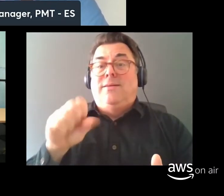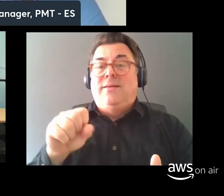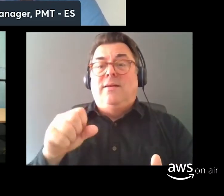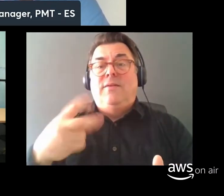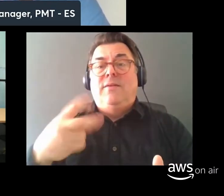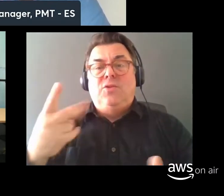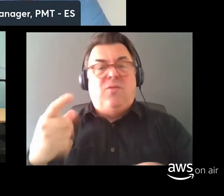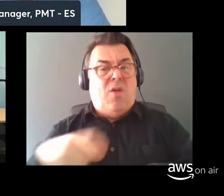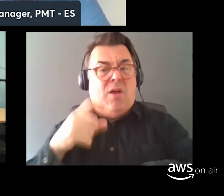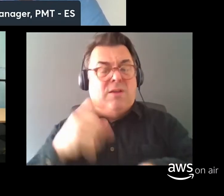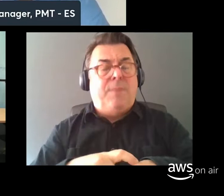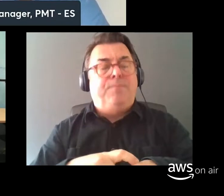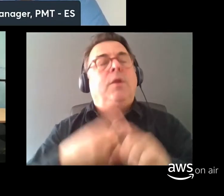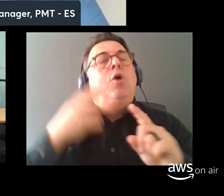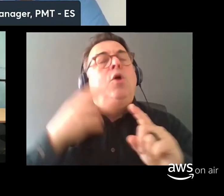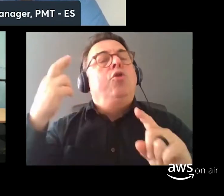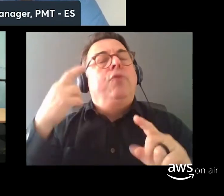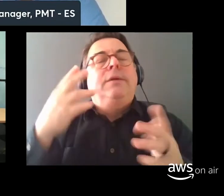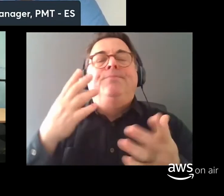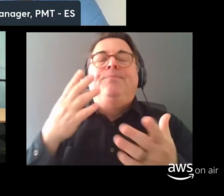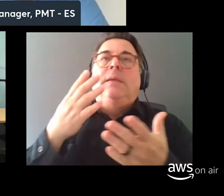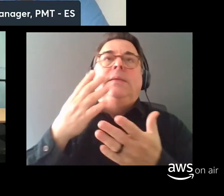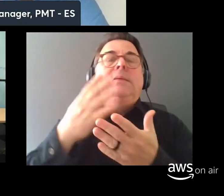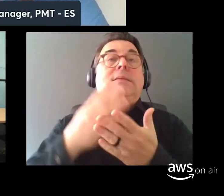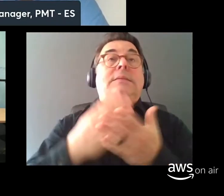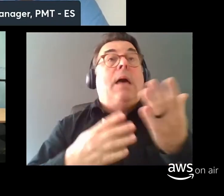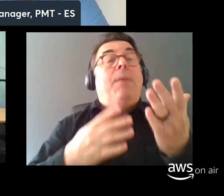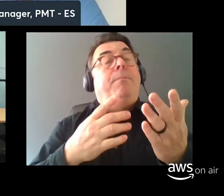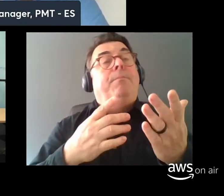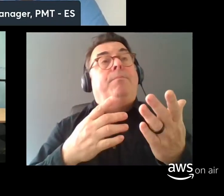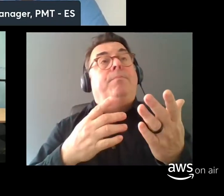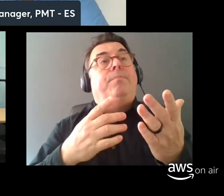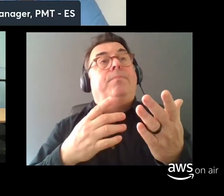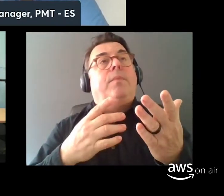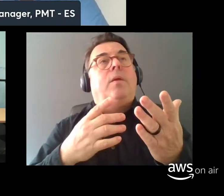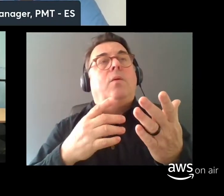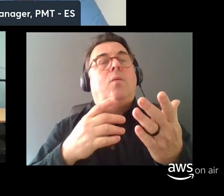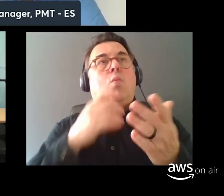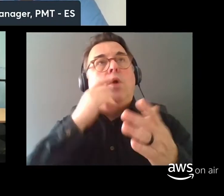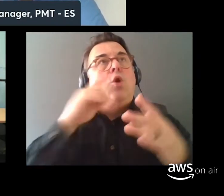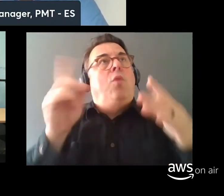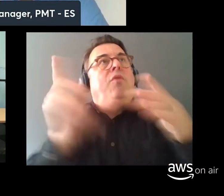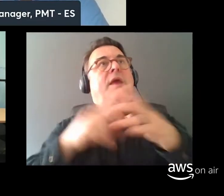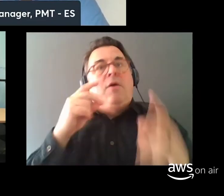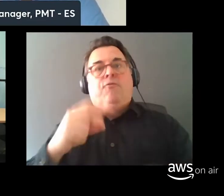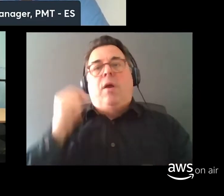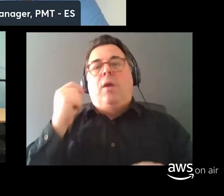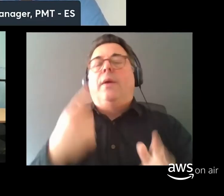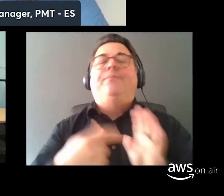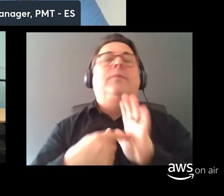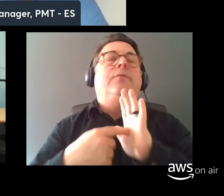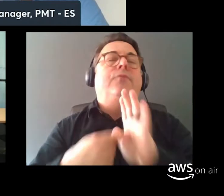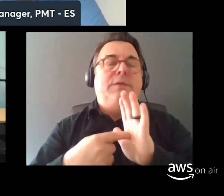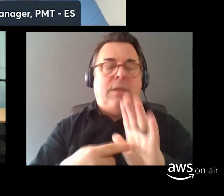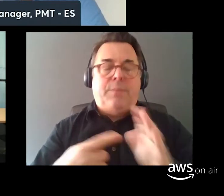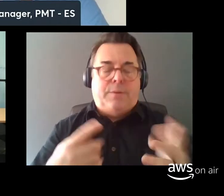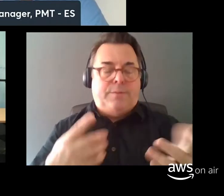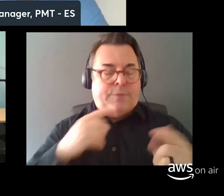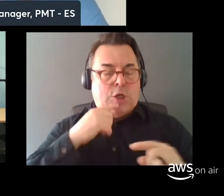And here's the reason why. Some of the things that don't come to mind immediately. One is, let's say you talk about